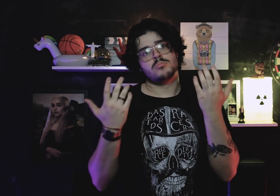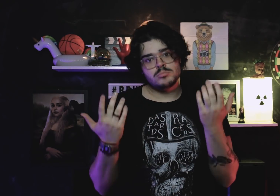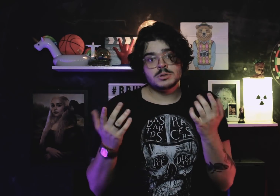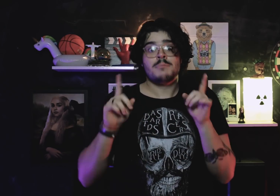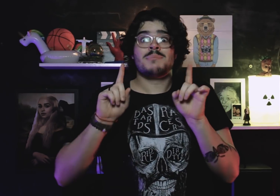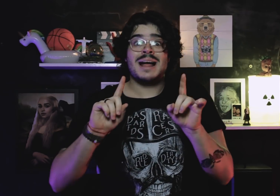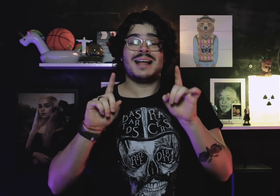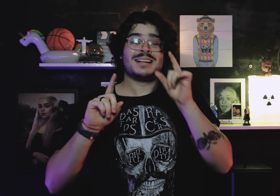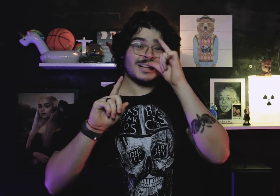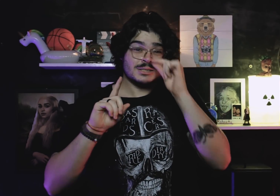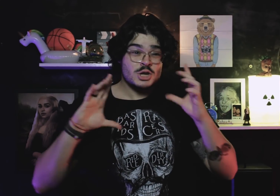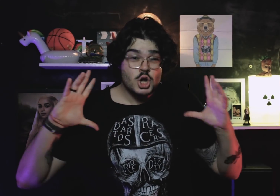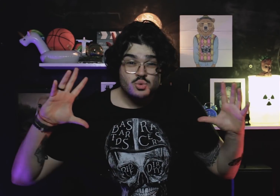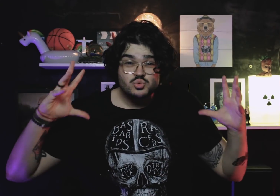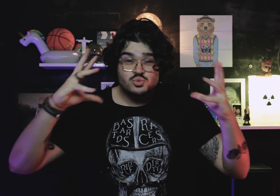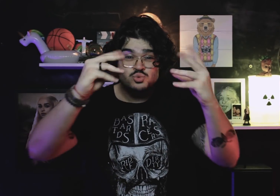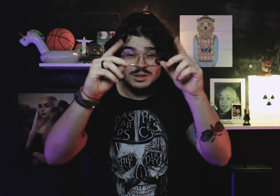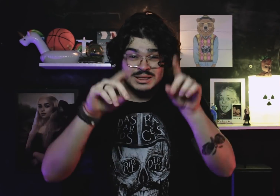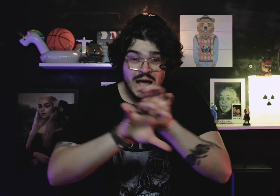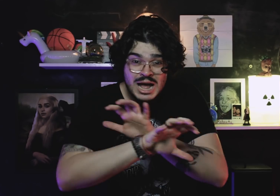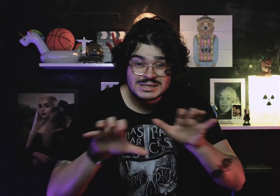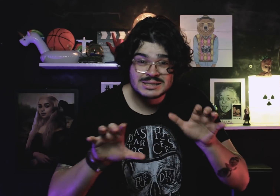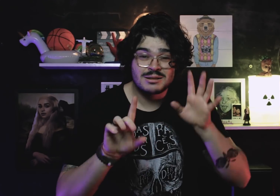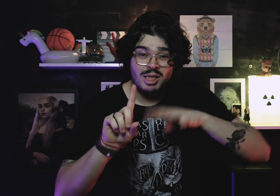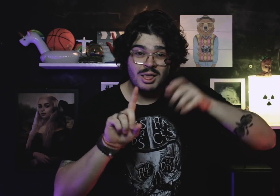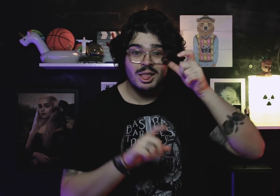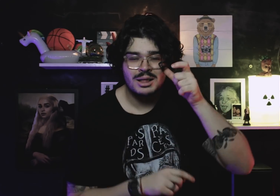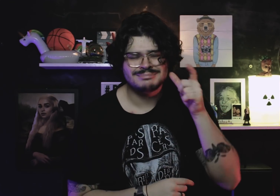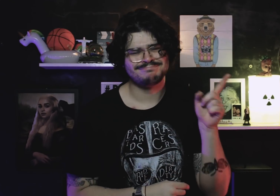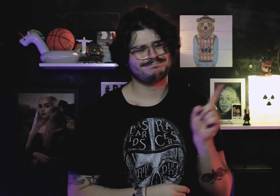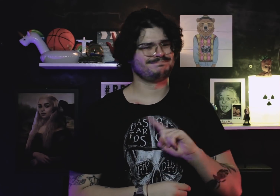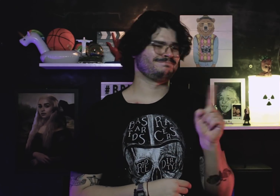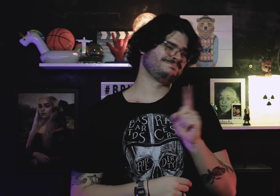Not all witches are like that, even,